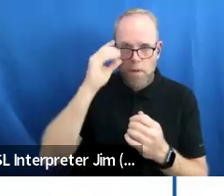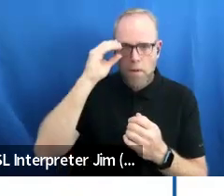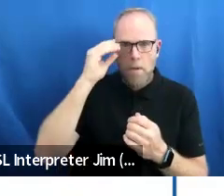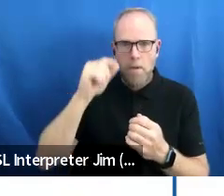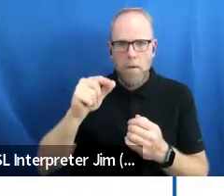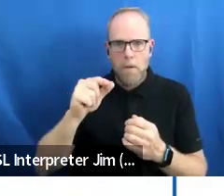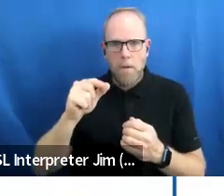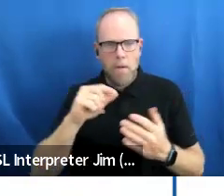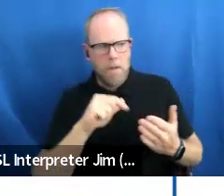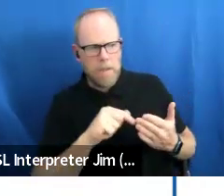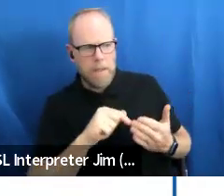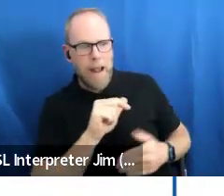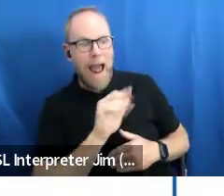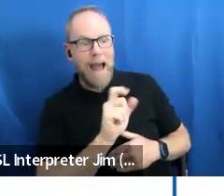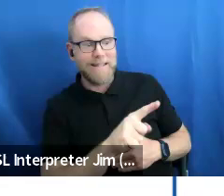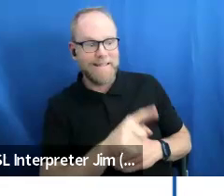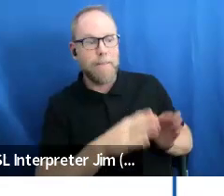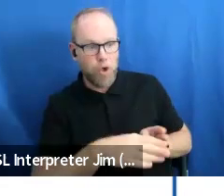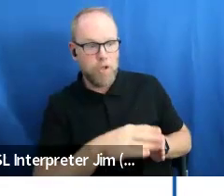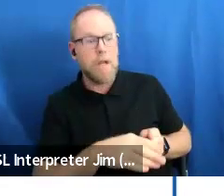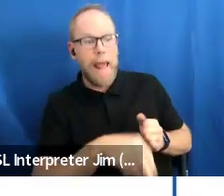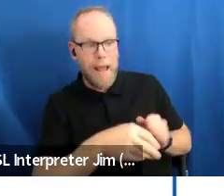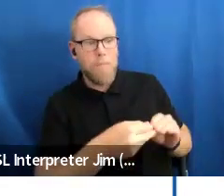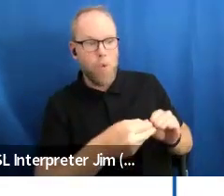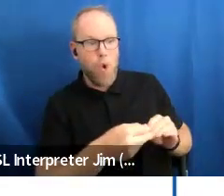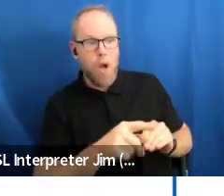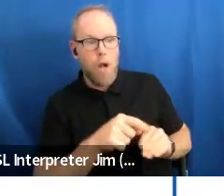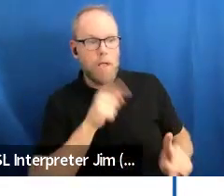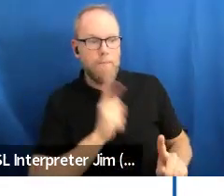question when we loop back around. SONYA RAVIPATI: Yeah.